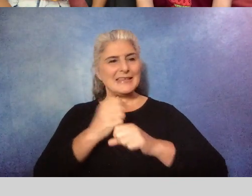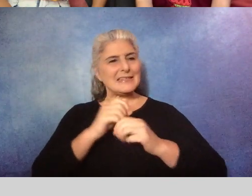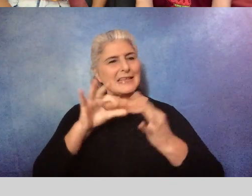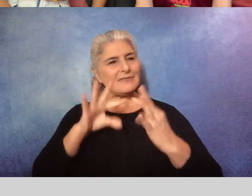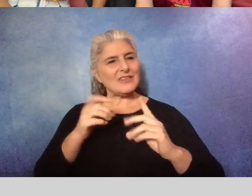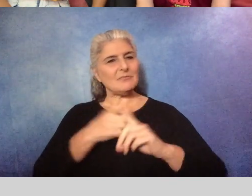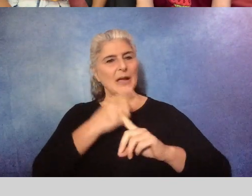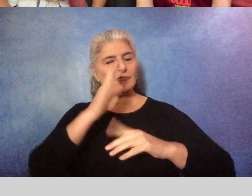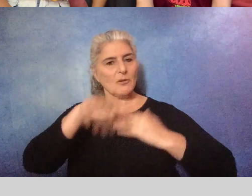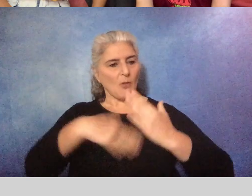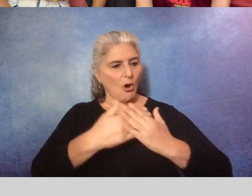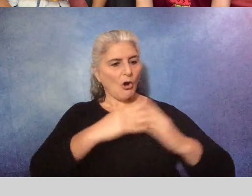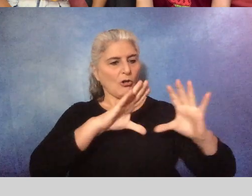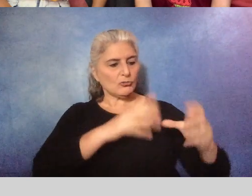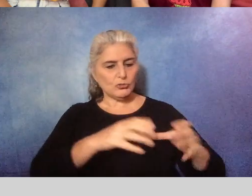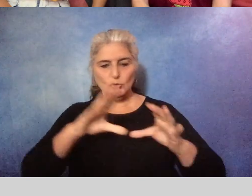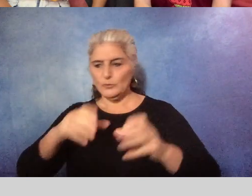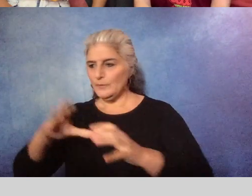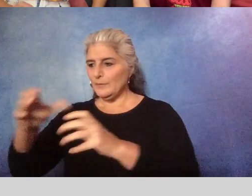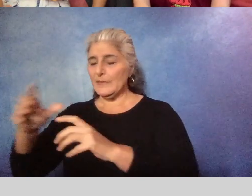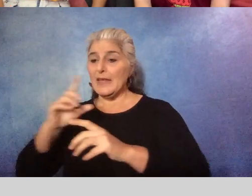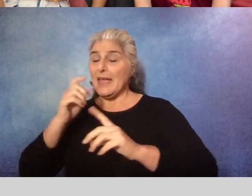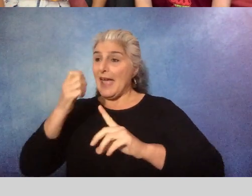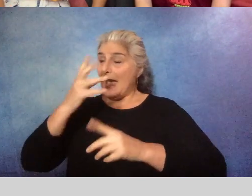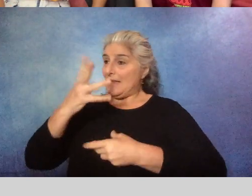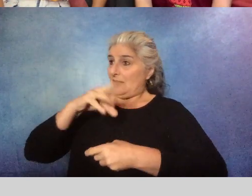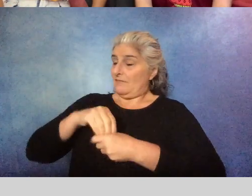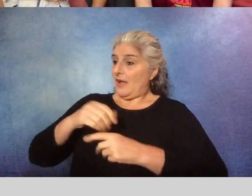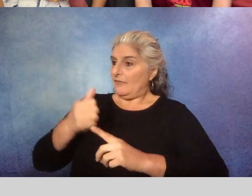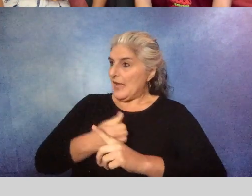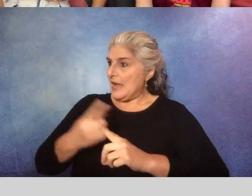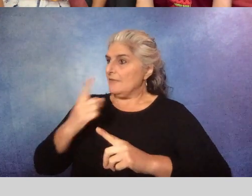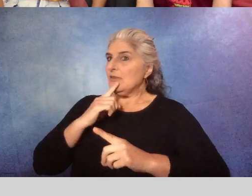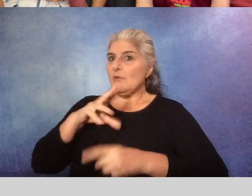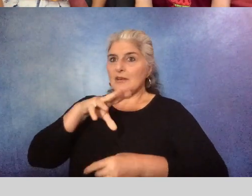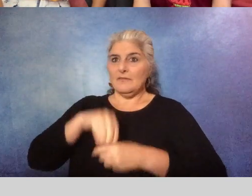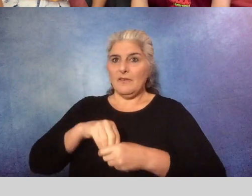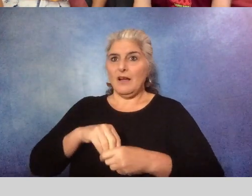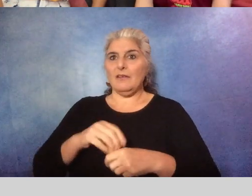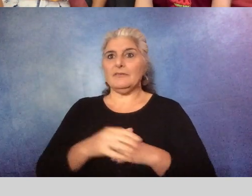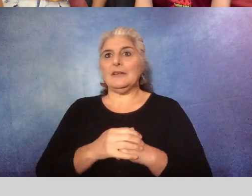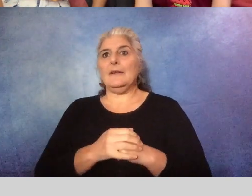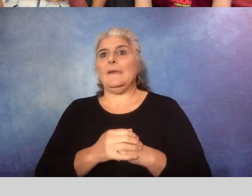in all phases and keep all technical people informed of the limitations and delays,